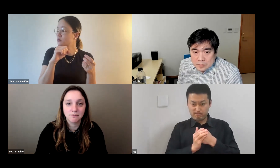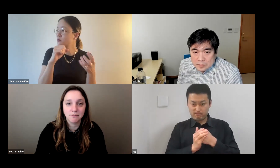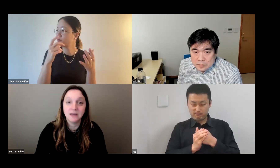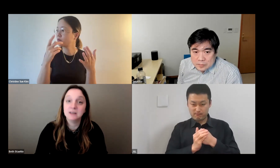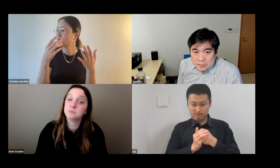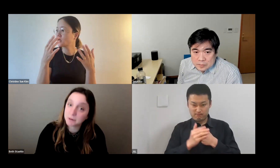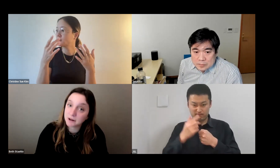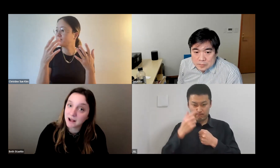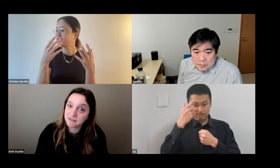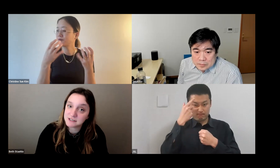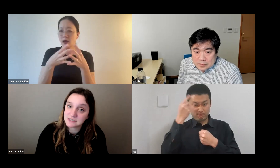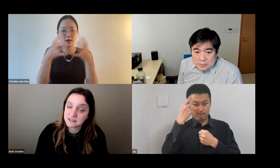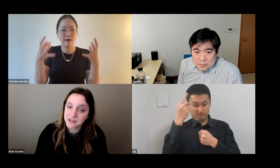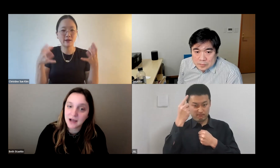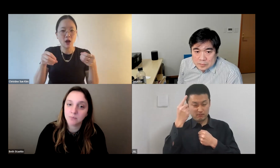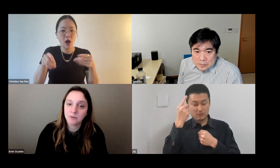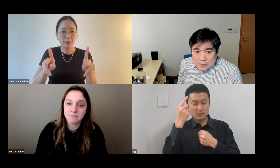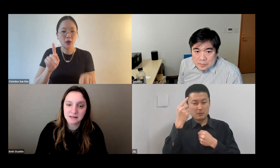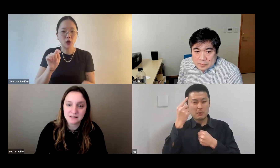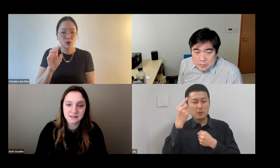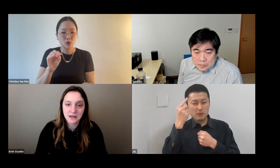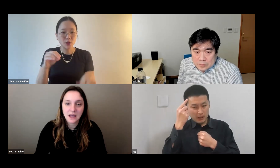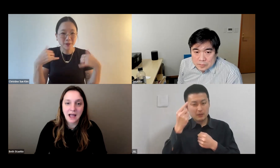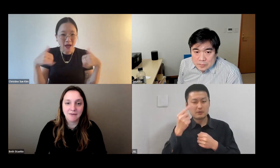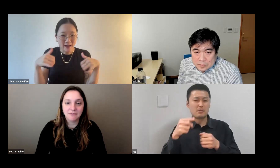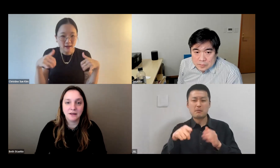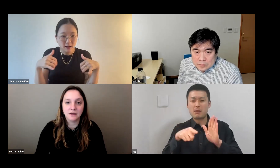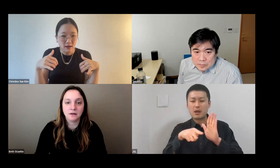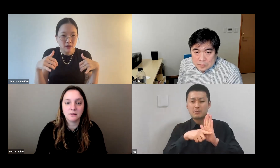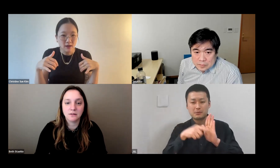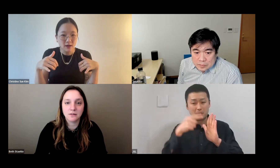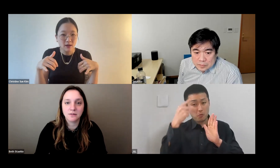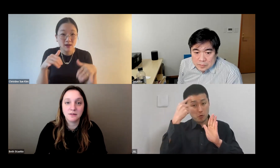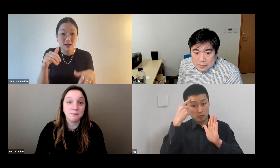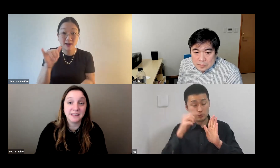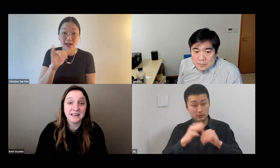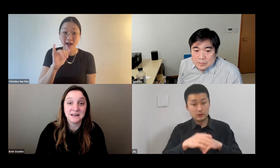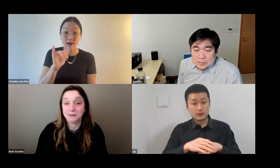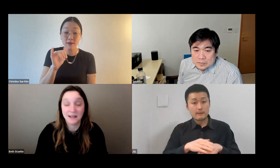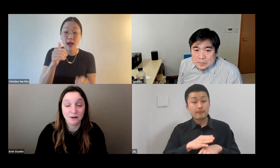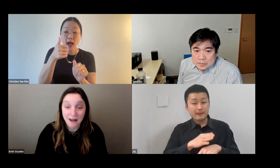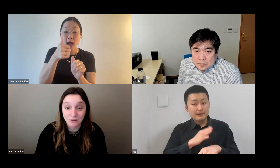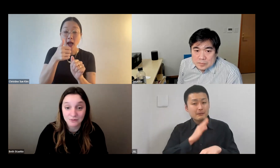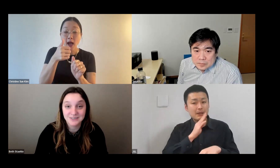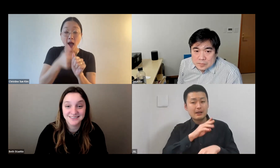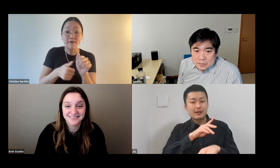because we put our efforts into that. We miss having the ability to play around.